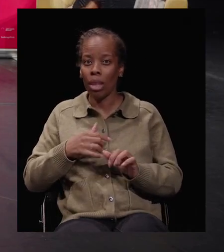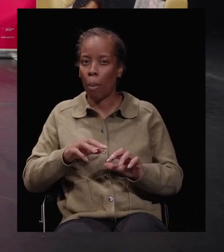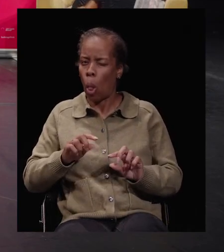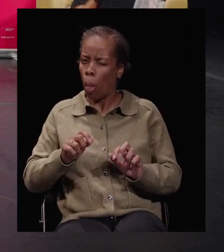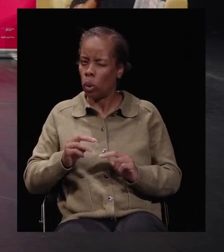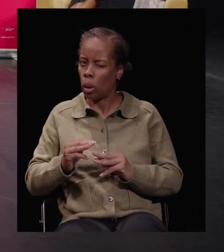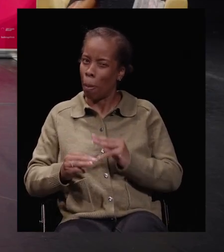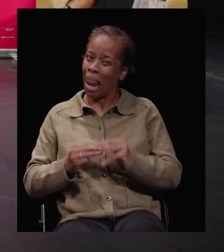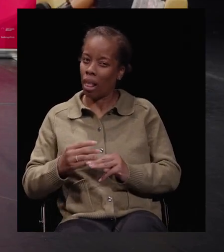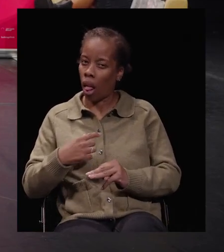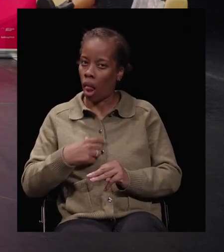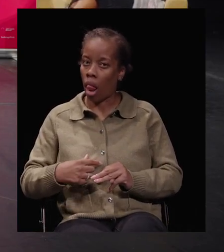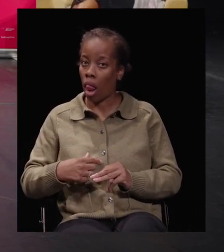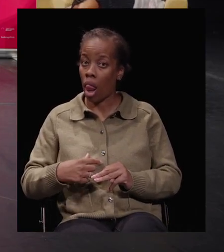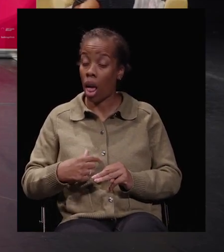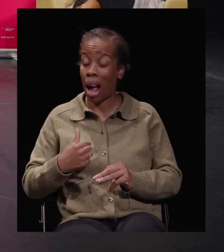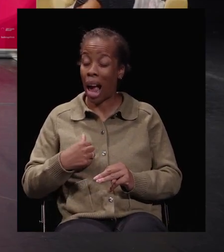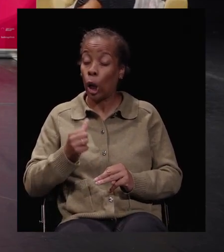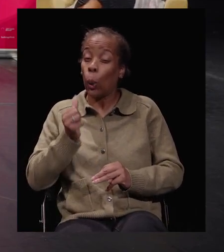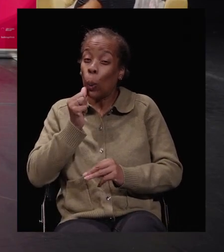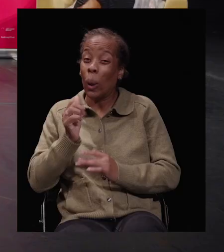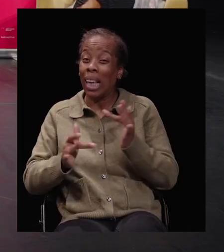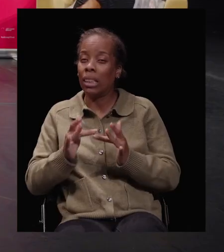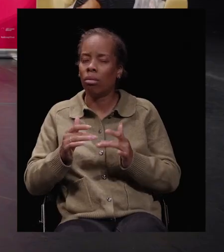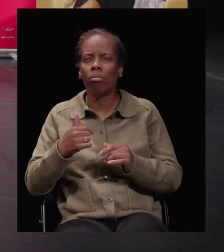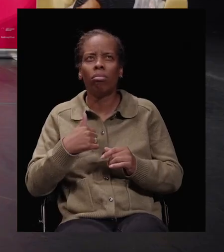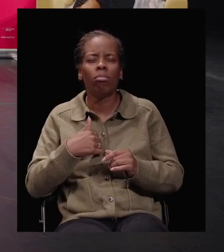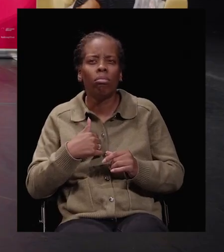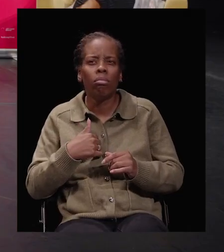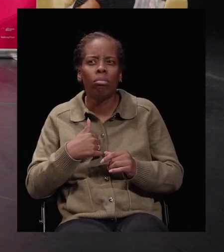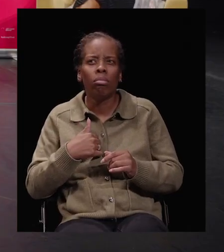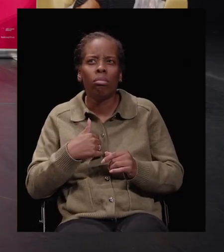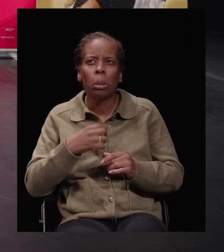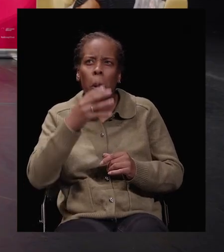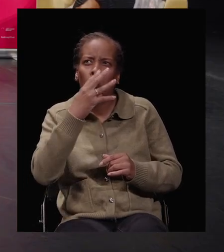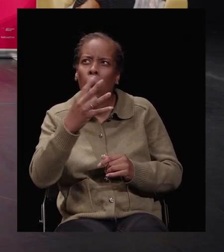So like I got the internet, but I didn't grow up with it until I was about, I would've been like 9, 10.